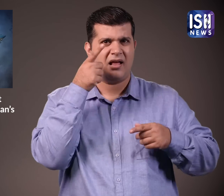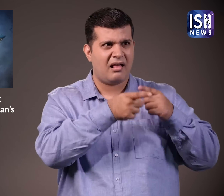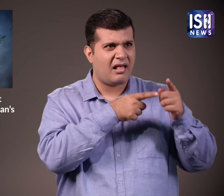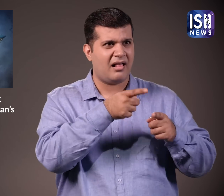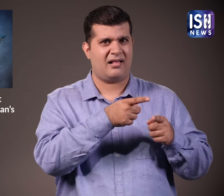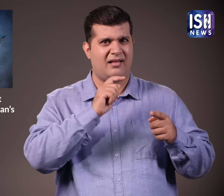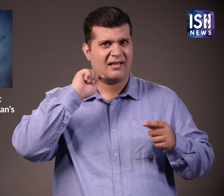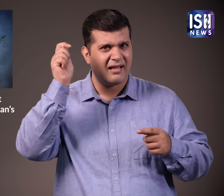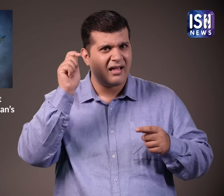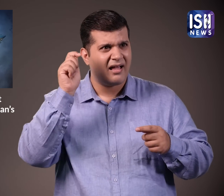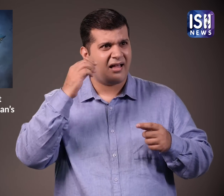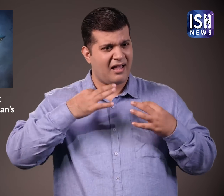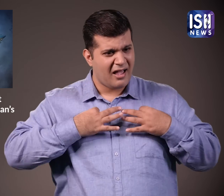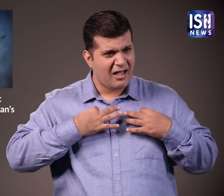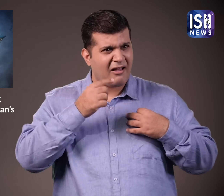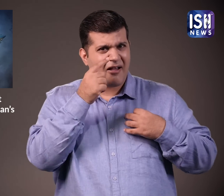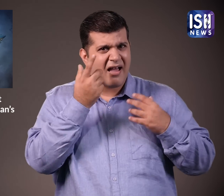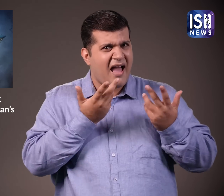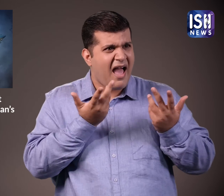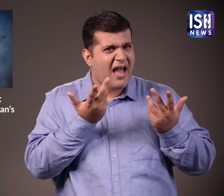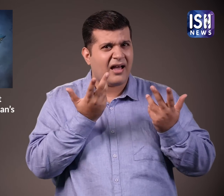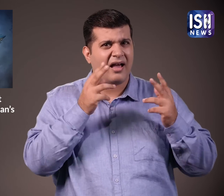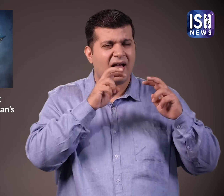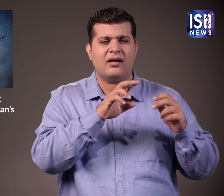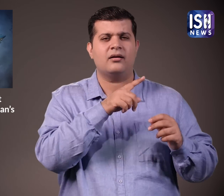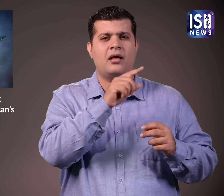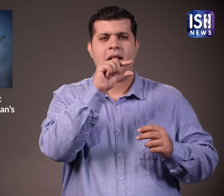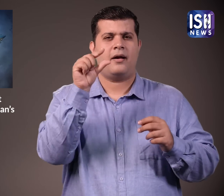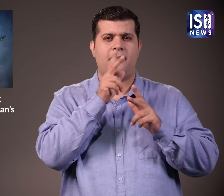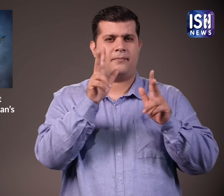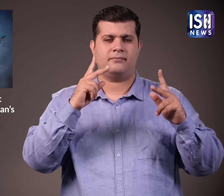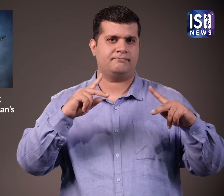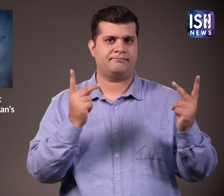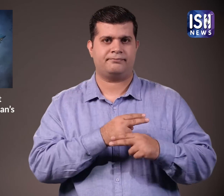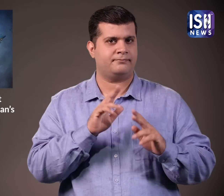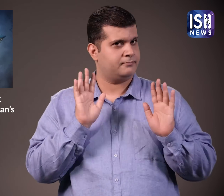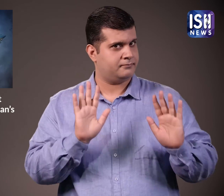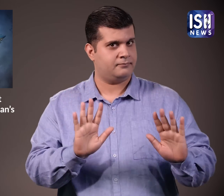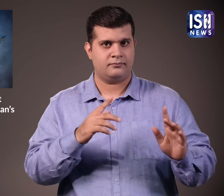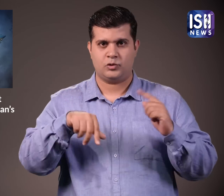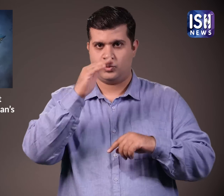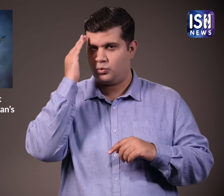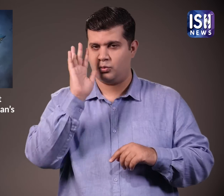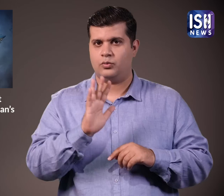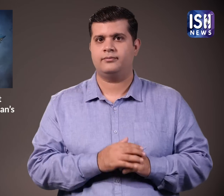Disclosing his name would lead to the family being ridiculed and questioned about him wearing women's clothes.